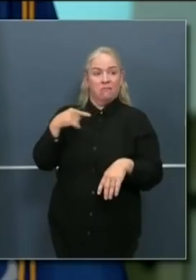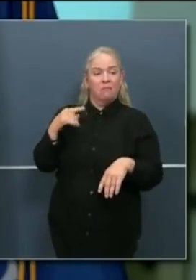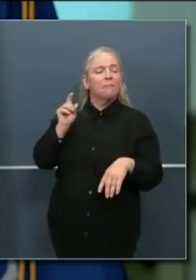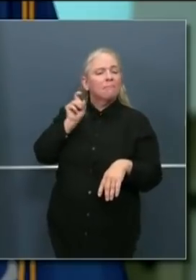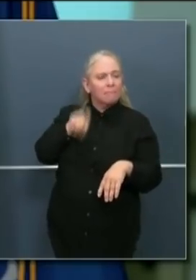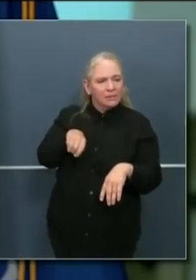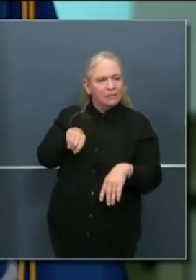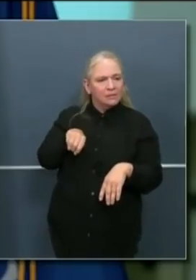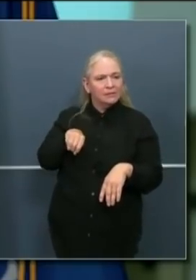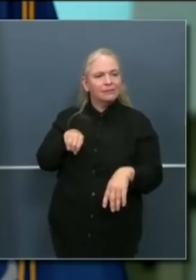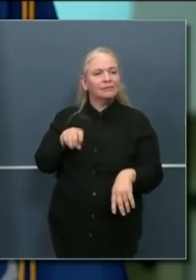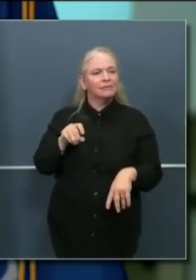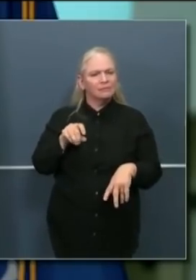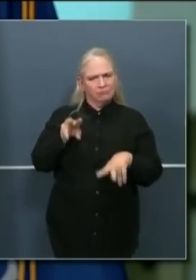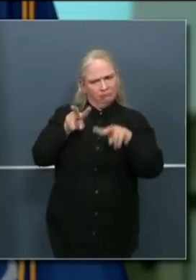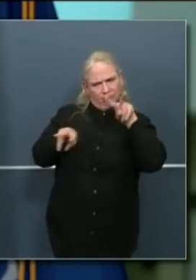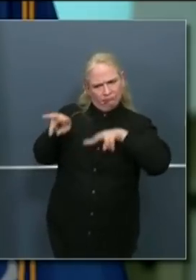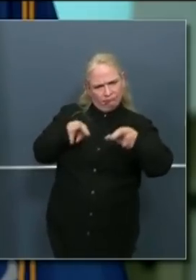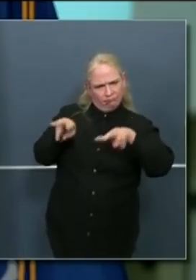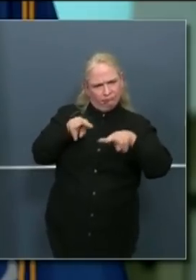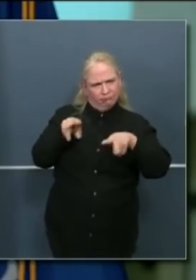WE SET THEM AND FOCUSED ON HOW TO RESPONSIBLY REOPEN CERTAIN